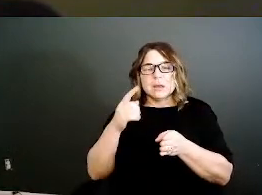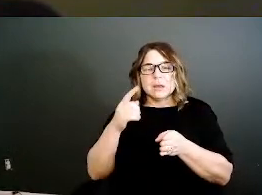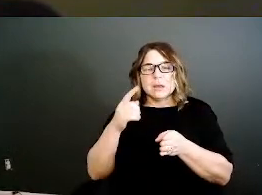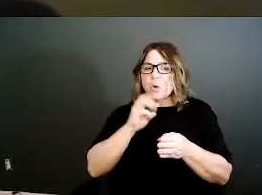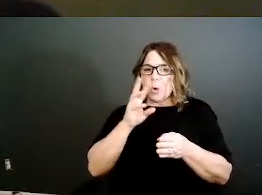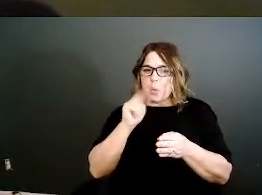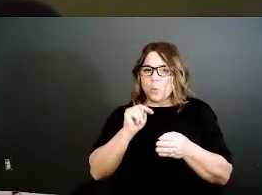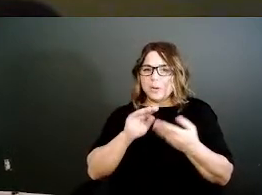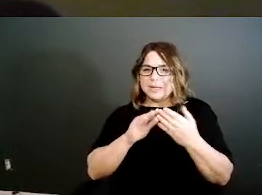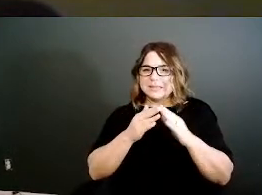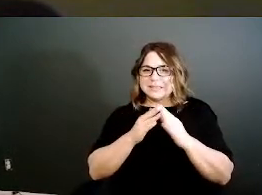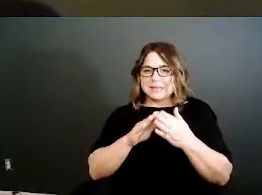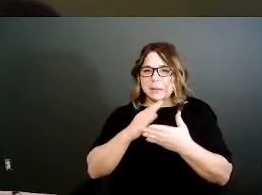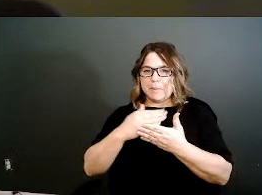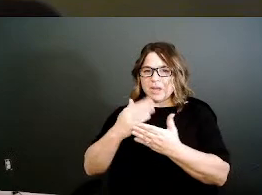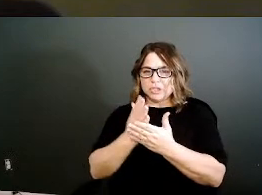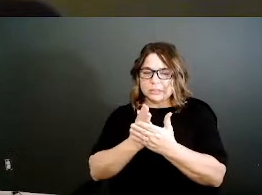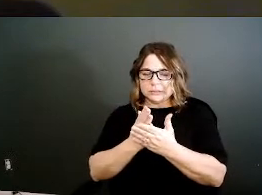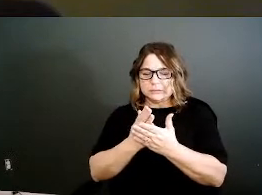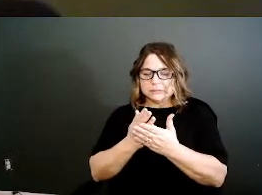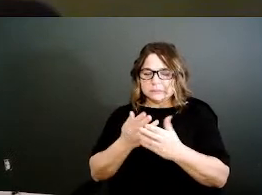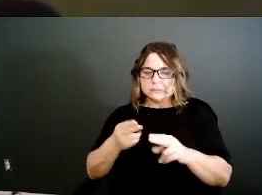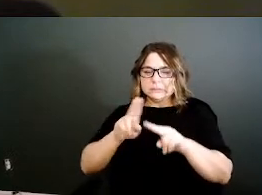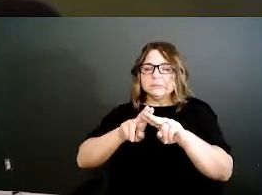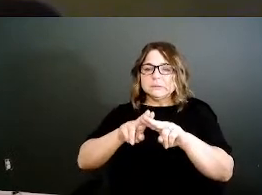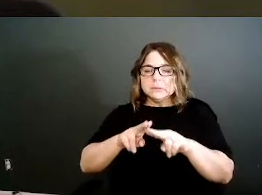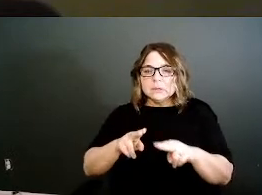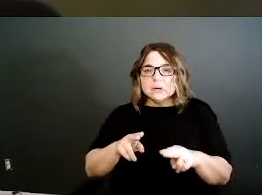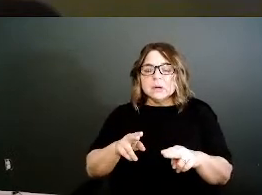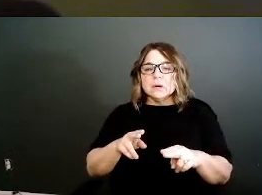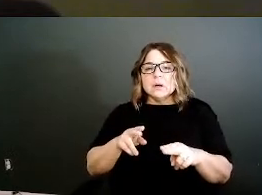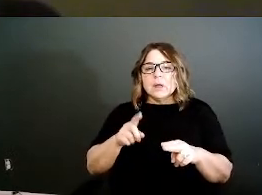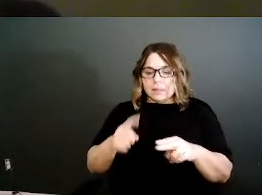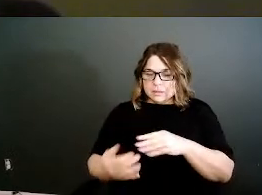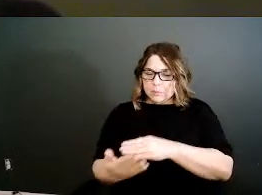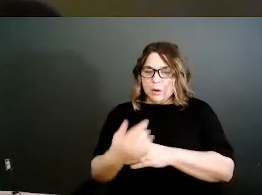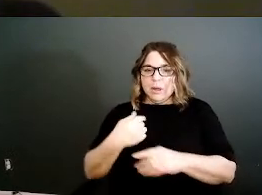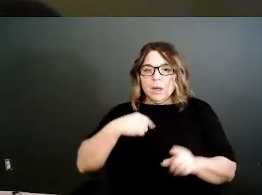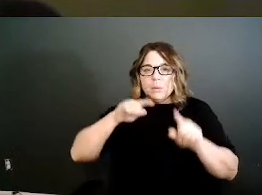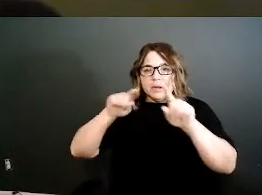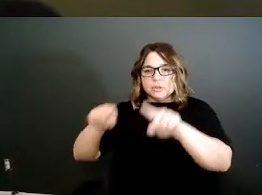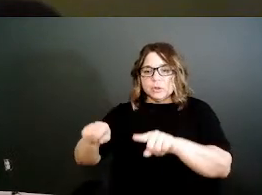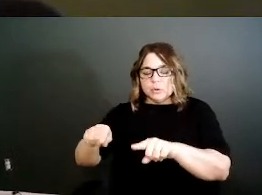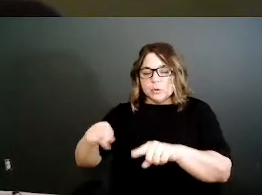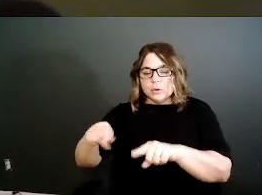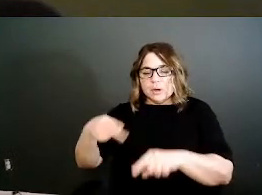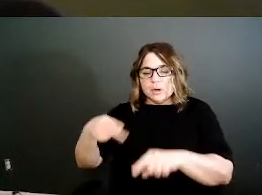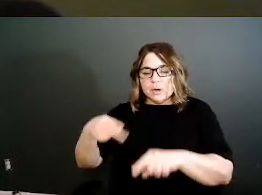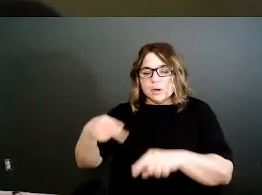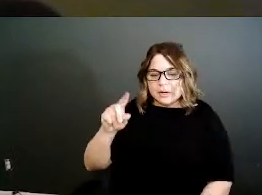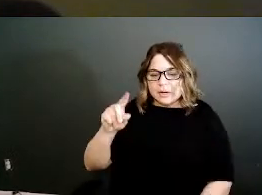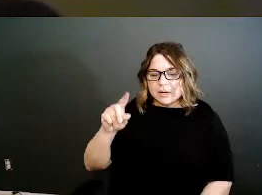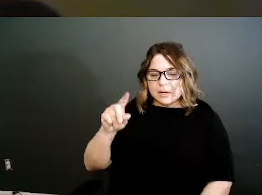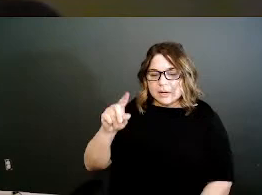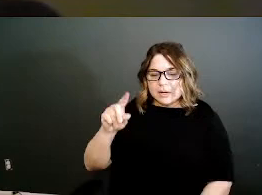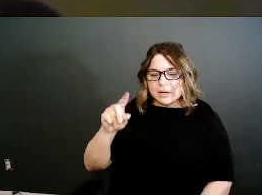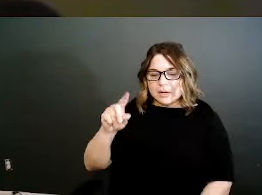HENNEPIN COUNTY. MEMBER SCHROEDER AND COMMISSIONER CONLEY FROM AND WE HAVE COME LIGHT YEARS IN PROVIDING A MORE HUMANE